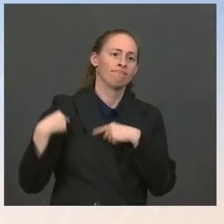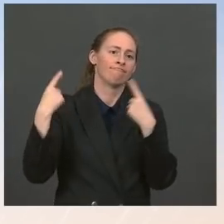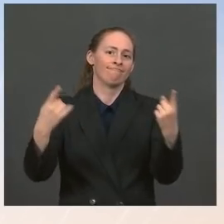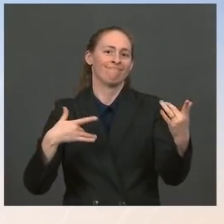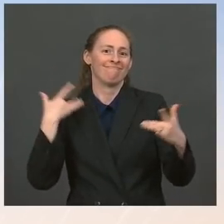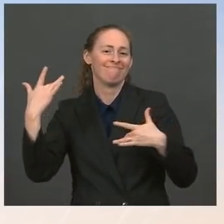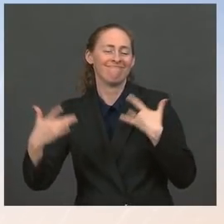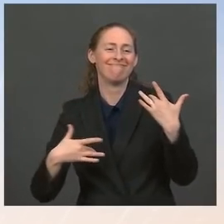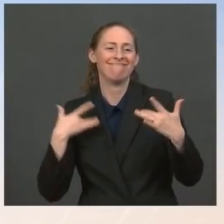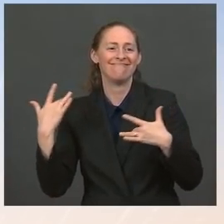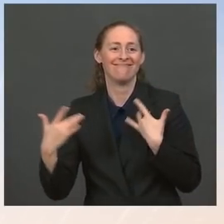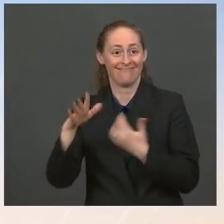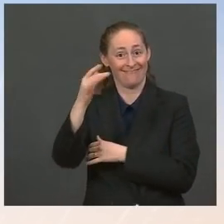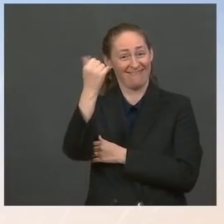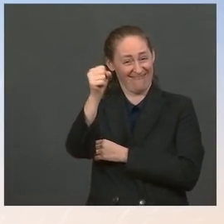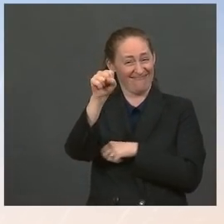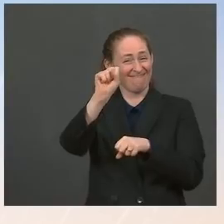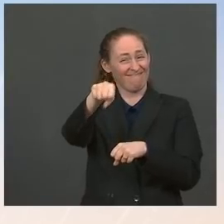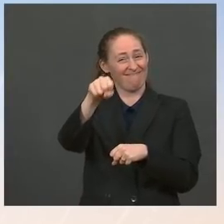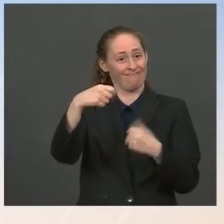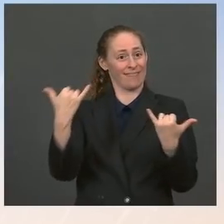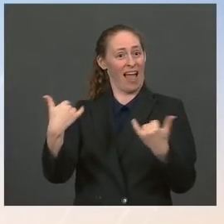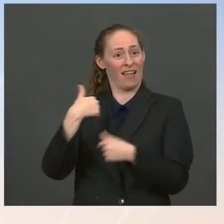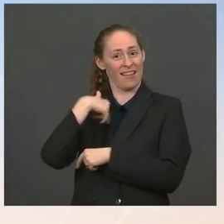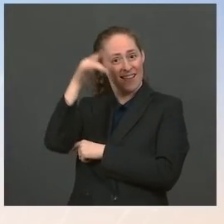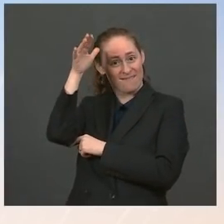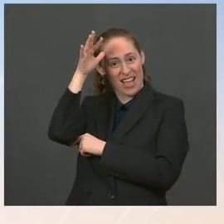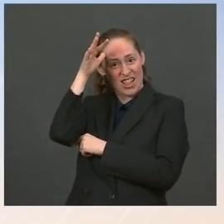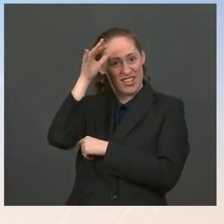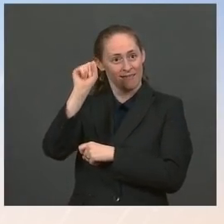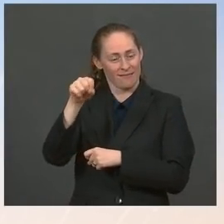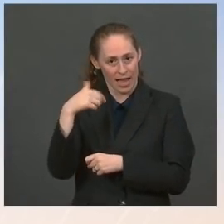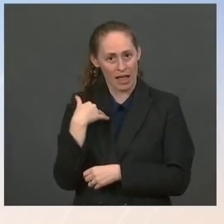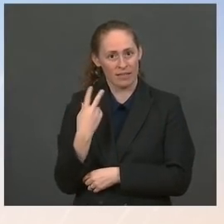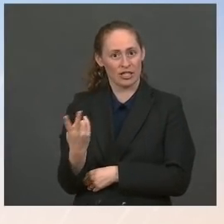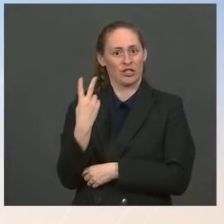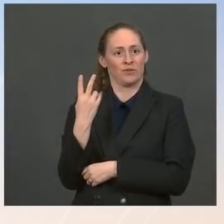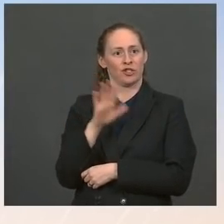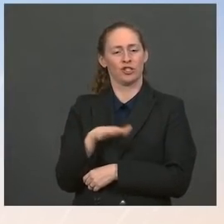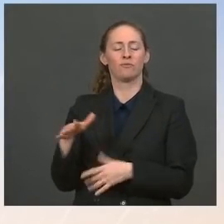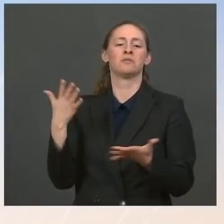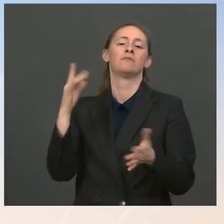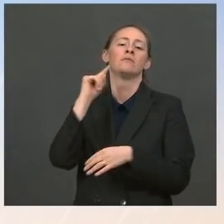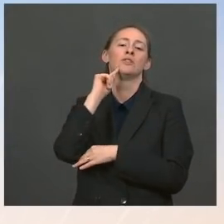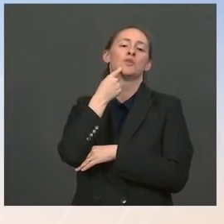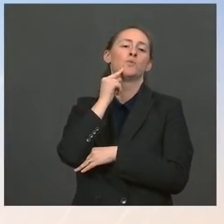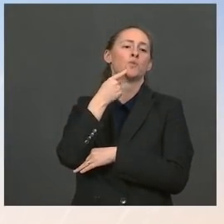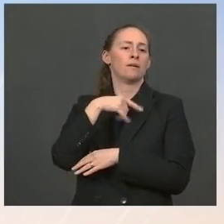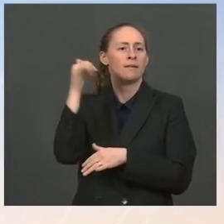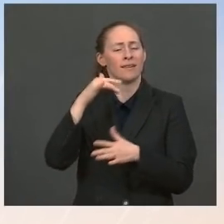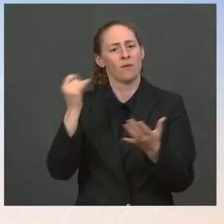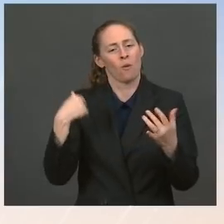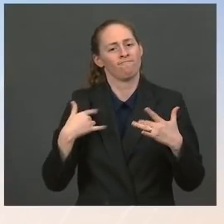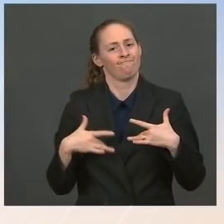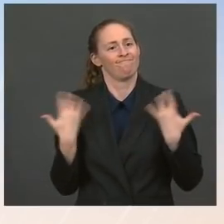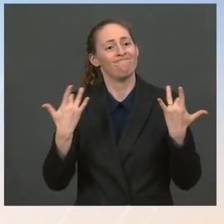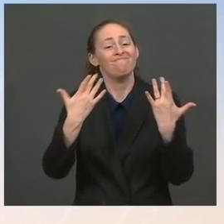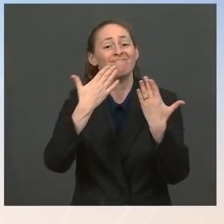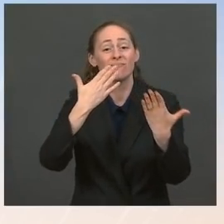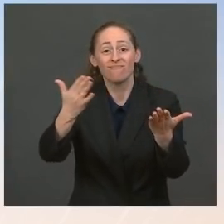because this is how we do right by the next generation before it's too late. So, thanks again, and eager to take some questions. Ms. Jean-Pierre: All right. Go ahead, Jeff.